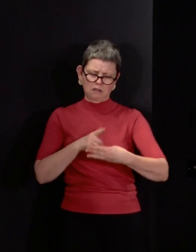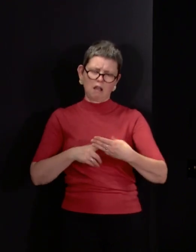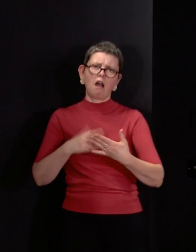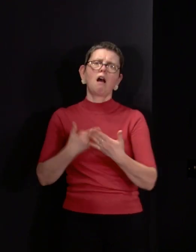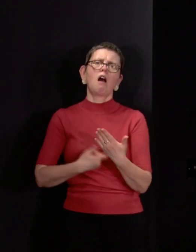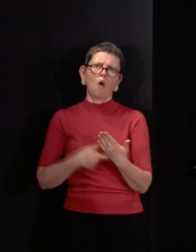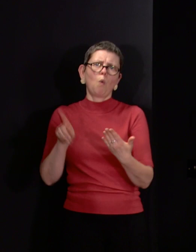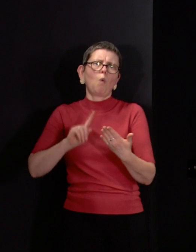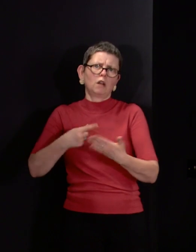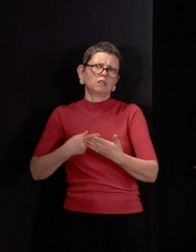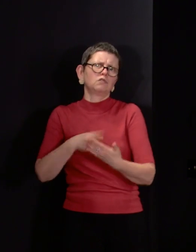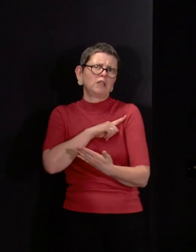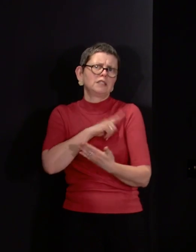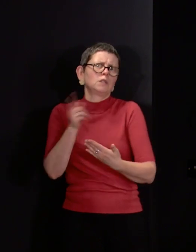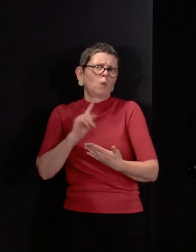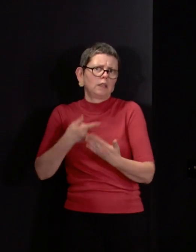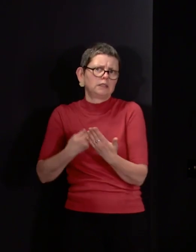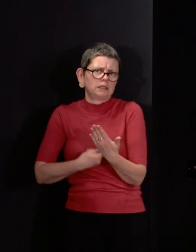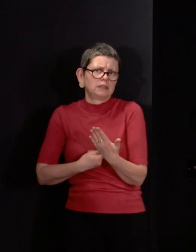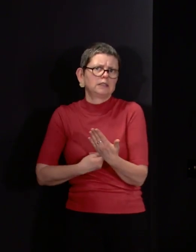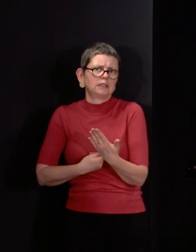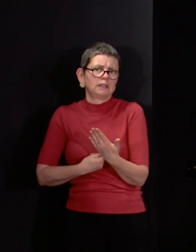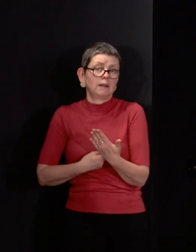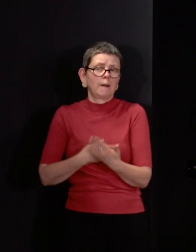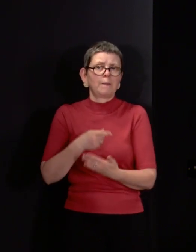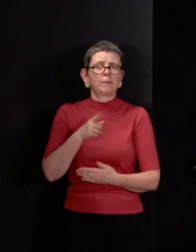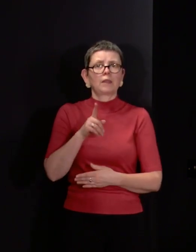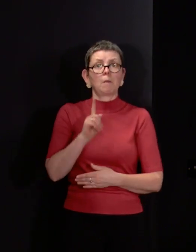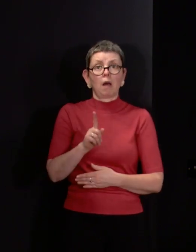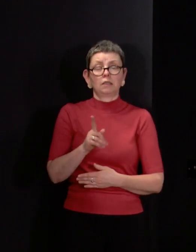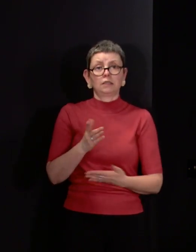excuse is but in actual fact, until there is some level of judicial determination on